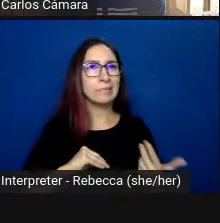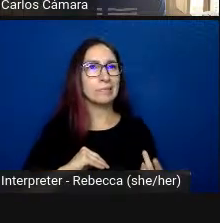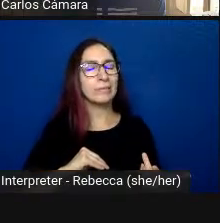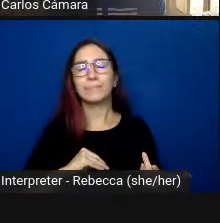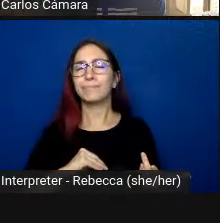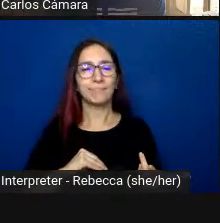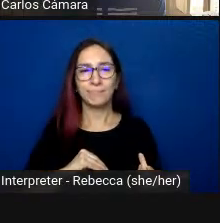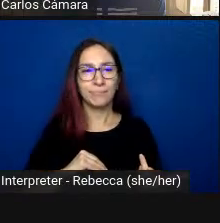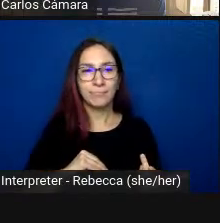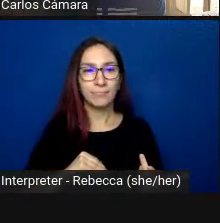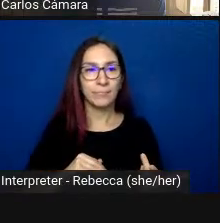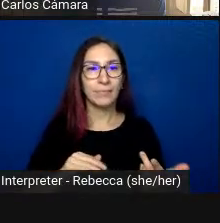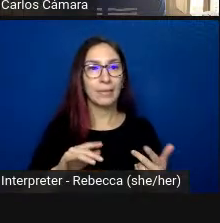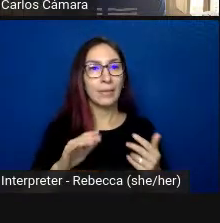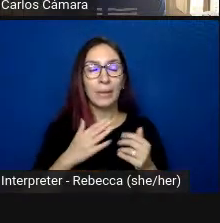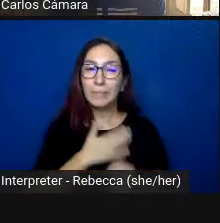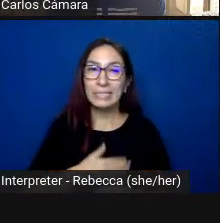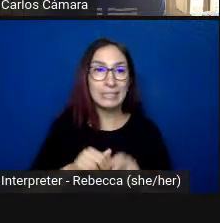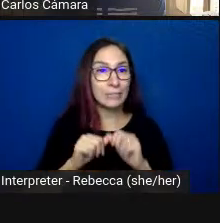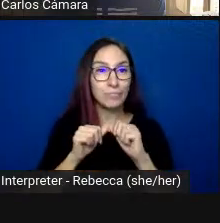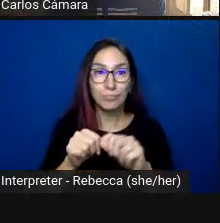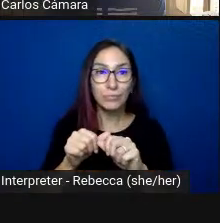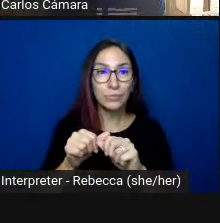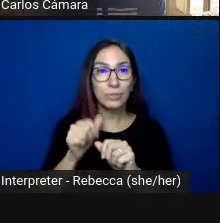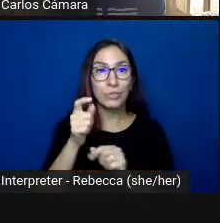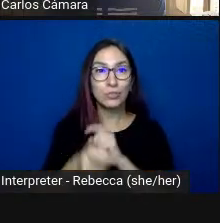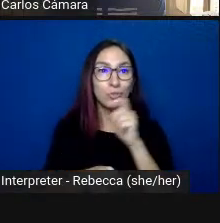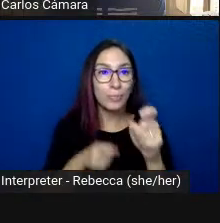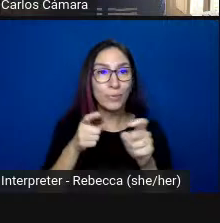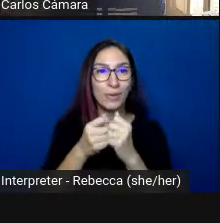tone than you were expecting and then you feel discouraged. That is not great.